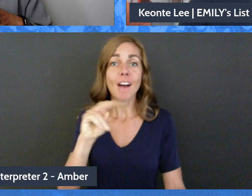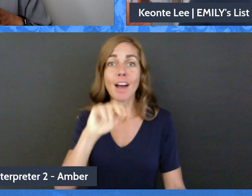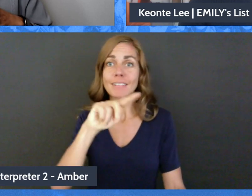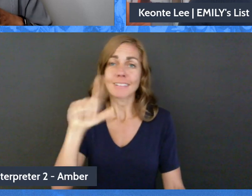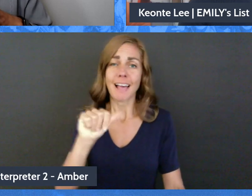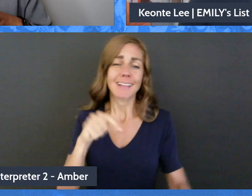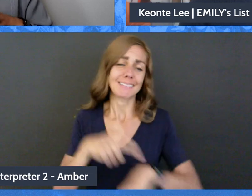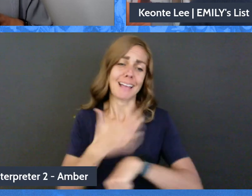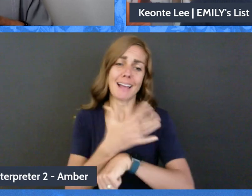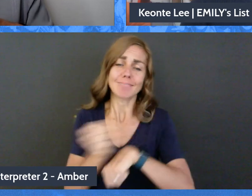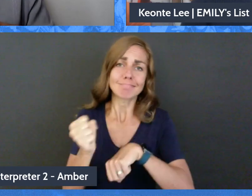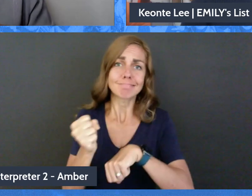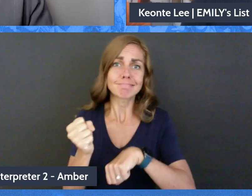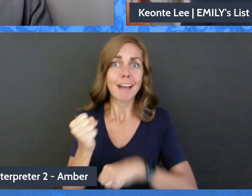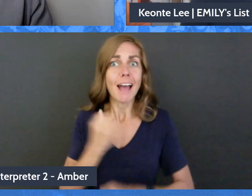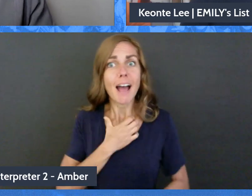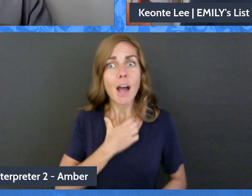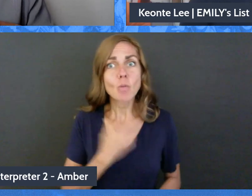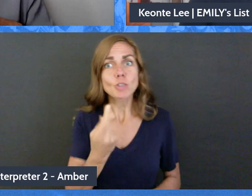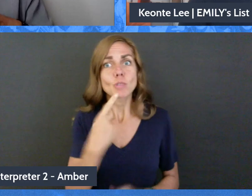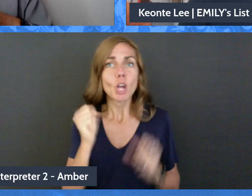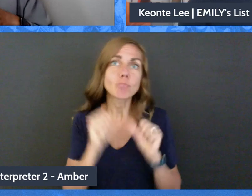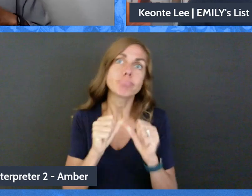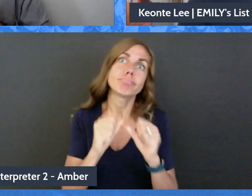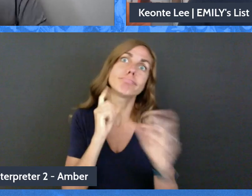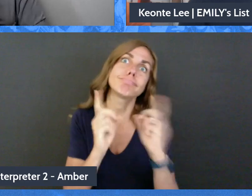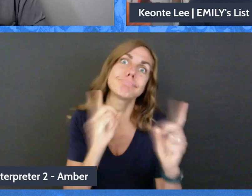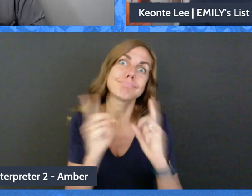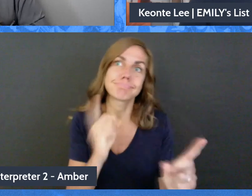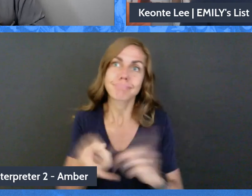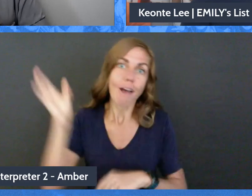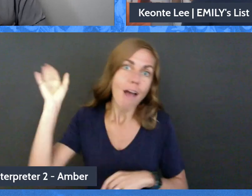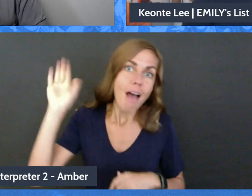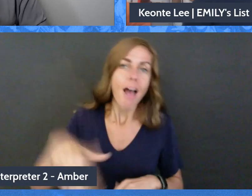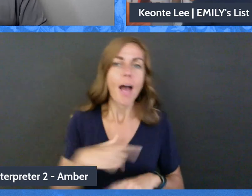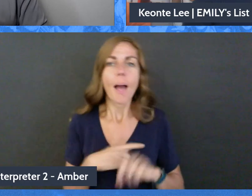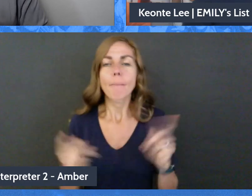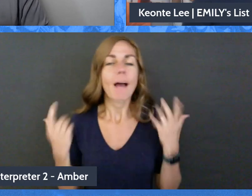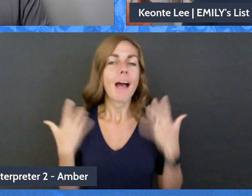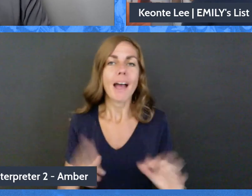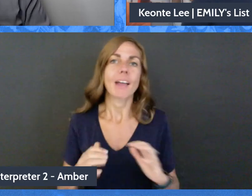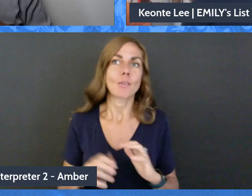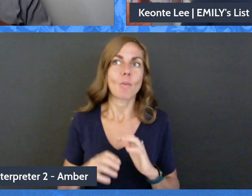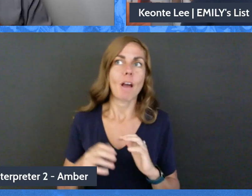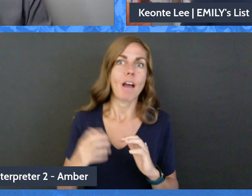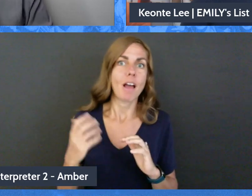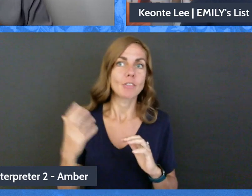I wish the two of us can talk for the rest of the program, but I don't wanna take away from all of the other great